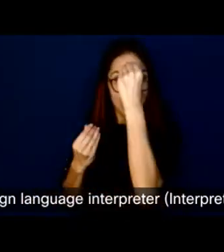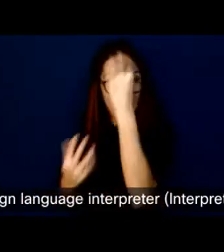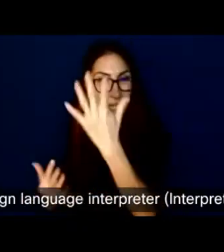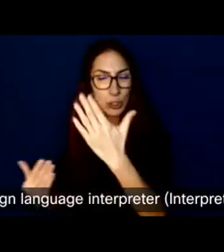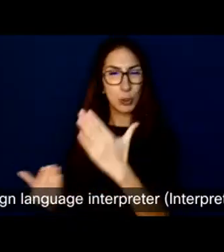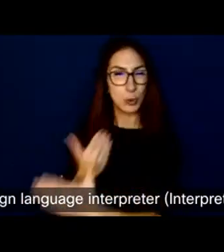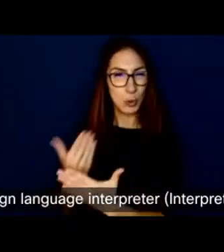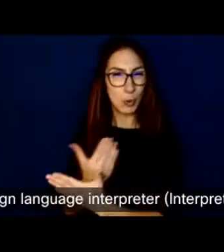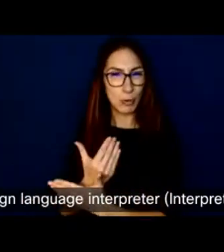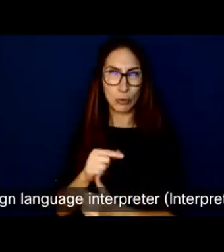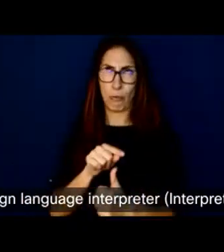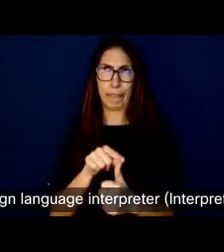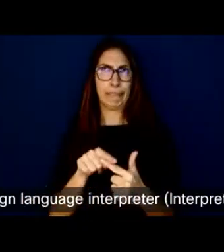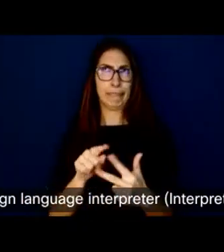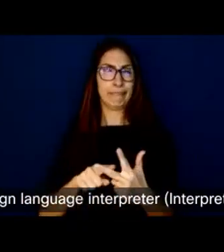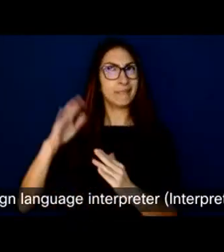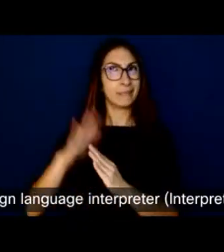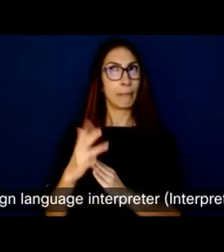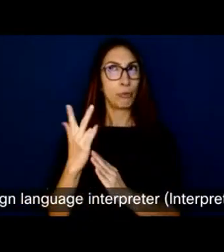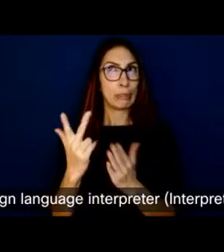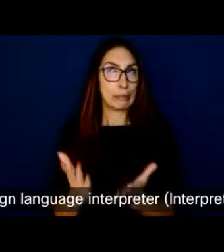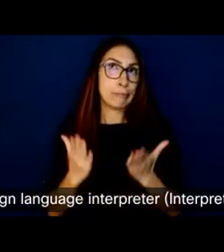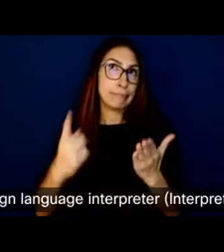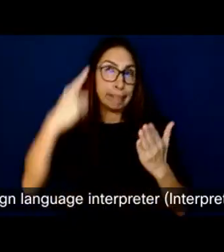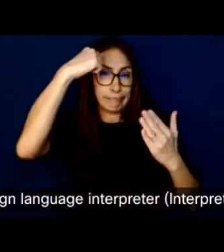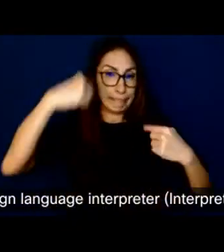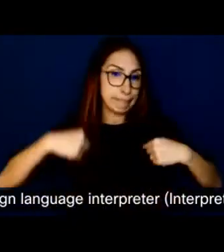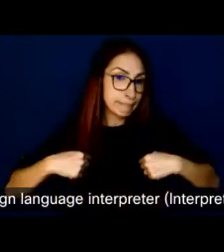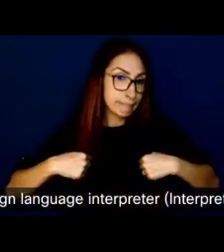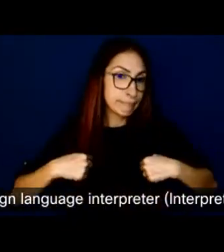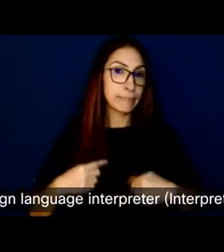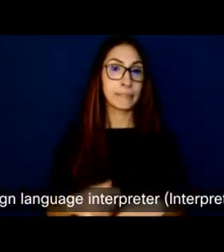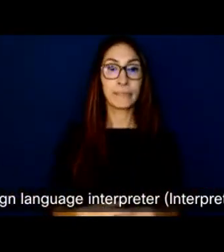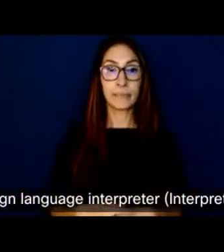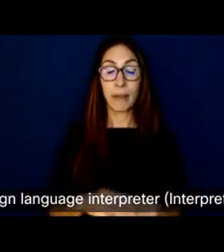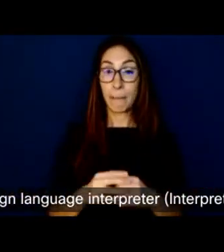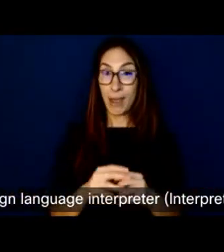top three things that I can think of. Maintaining dignity